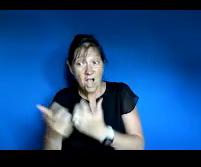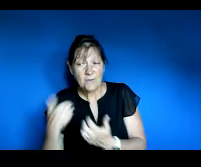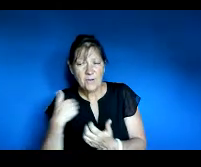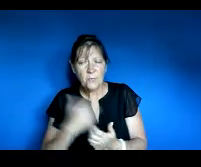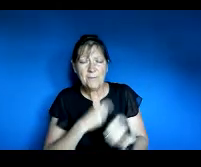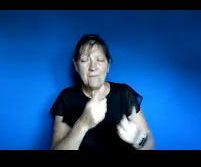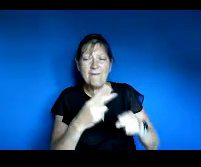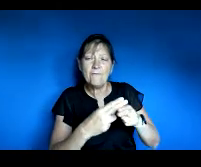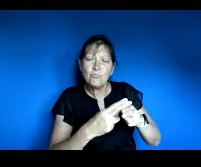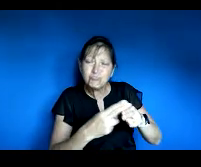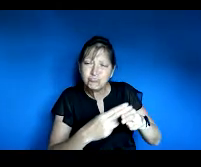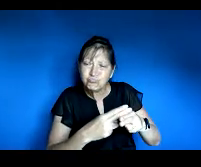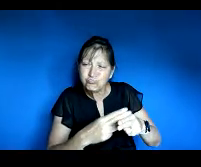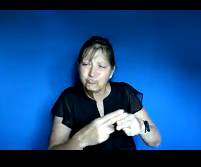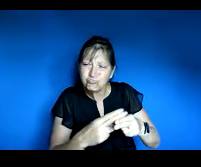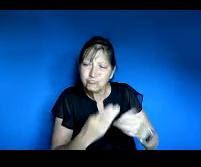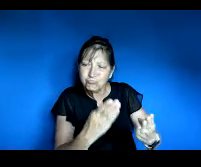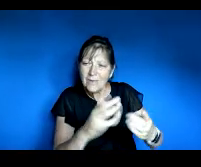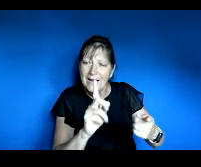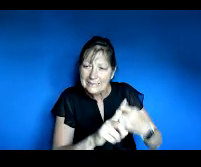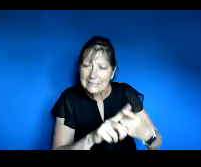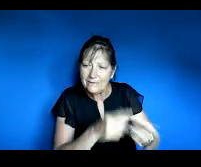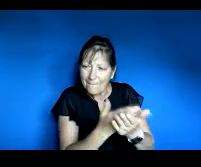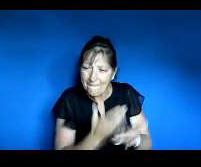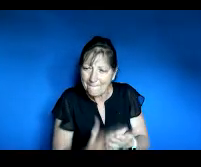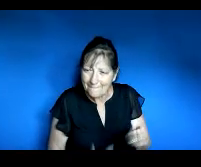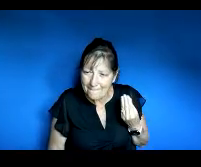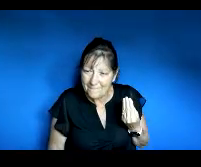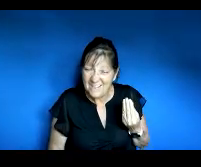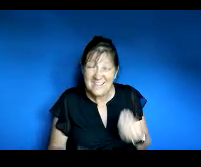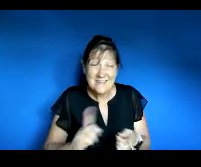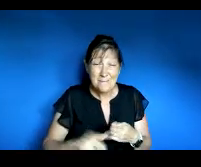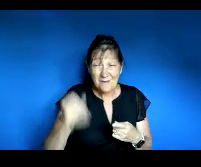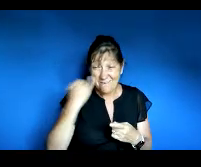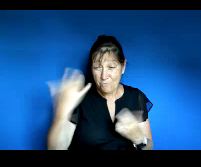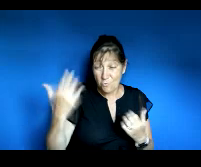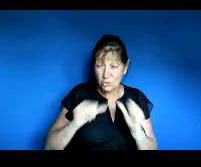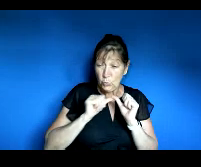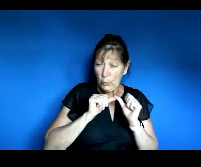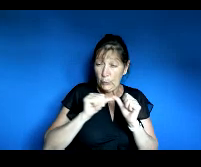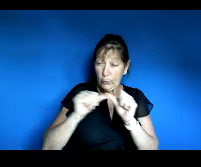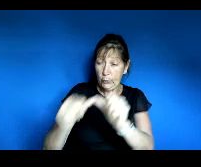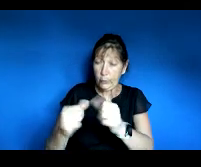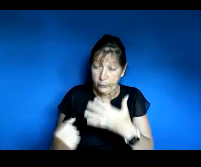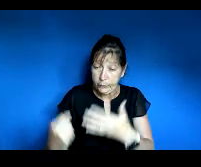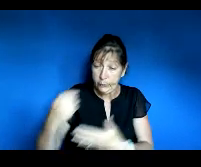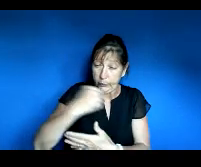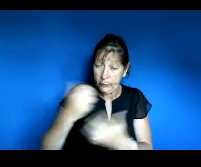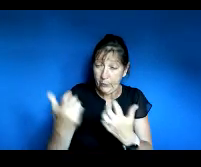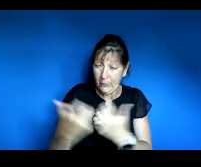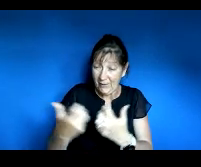for a certain period of time for students. But ultimately, in order to keep those accommodations going in the long run, past an academic year,